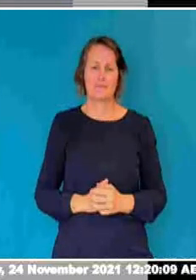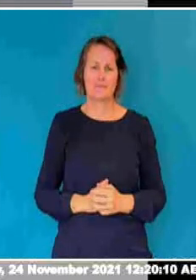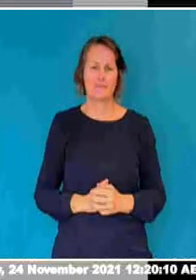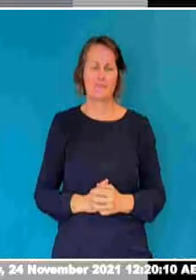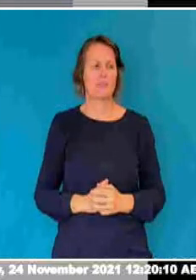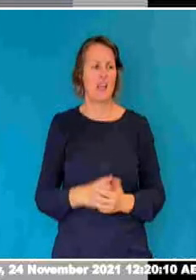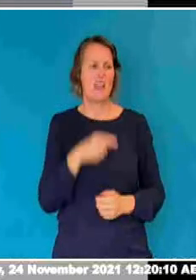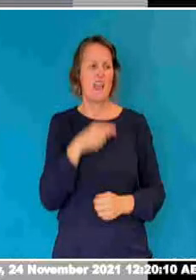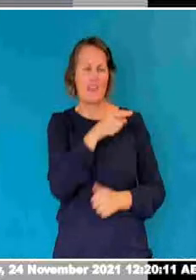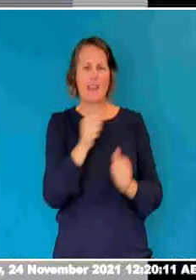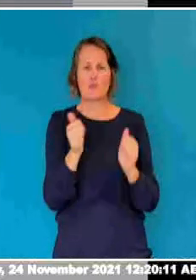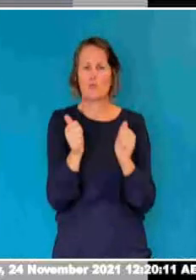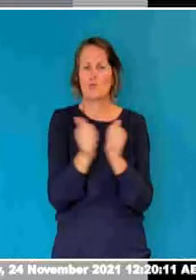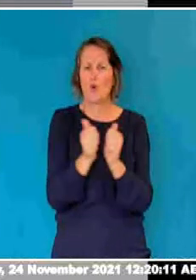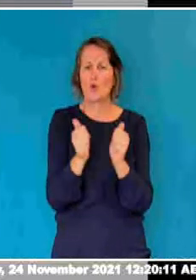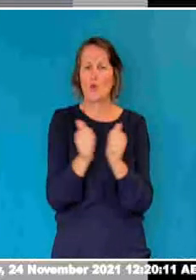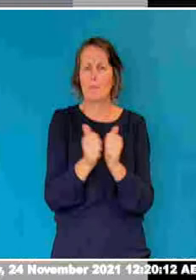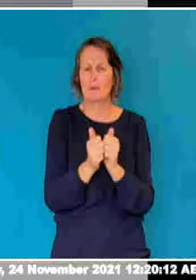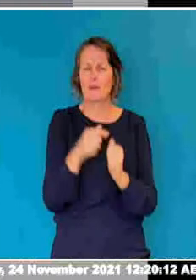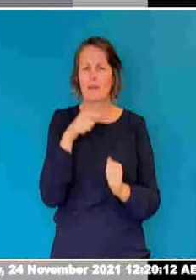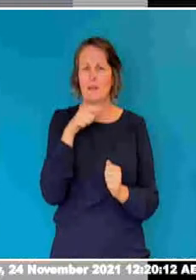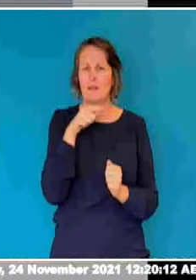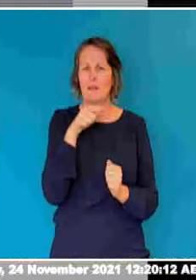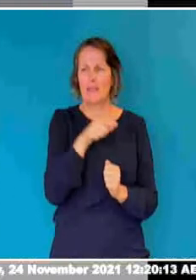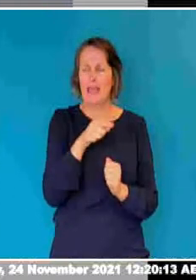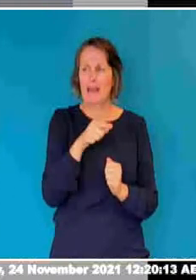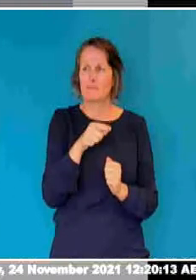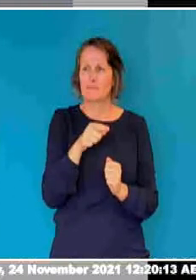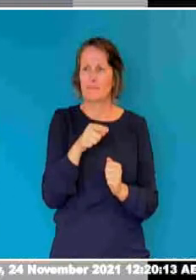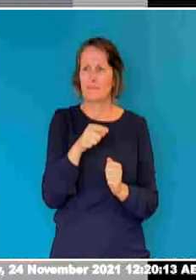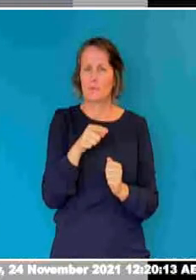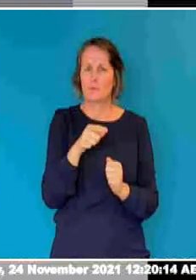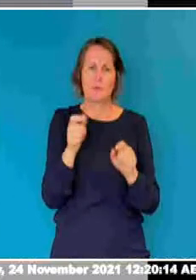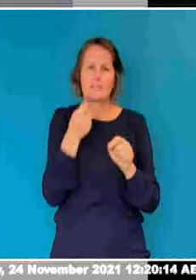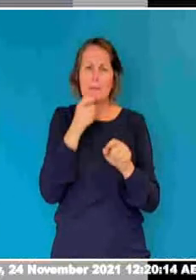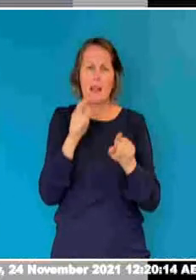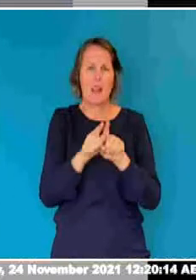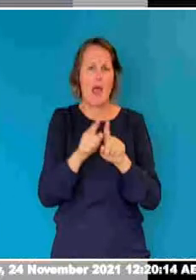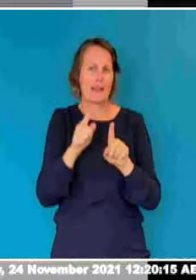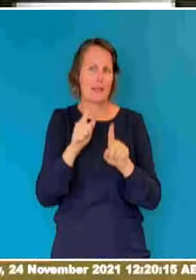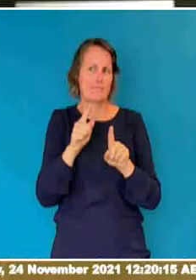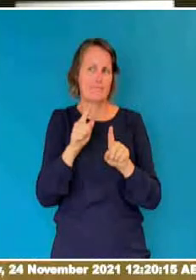think, is one that was done as a review to look at how we can improve the process,